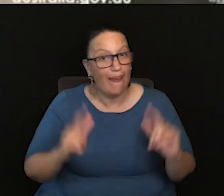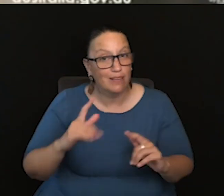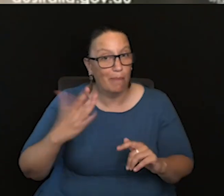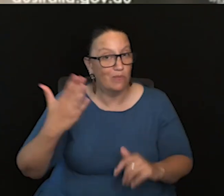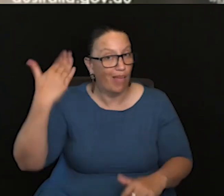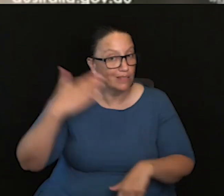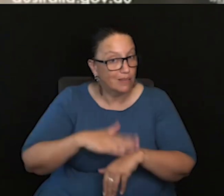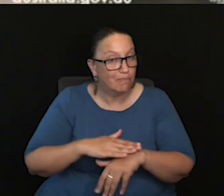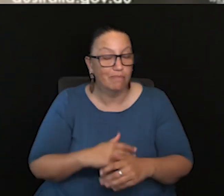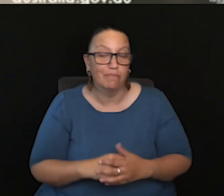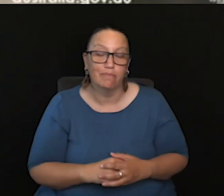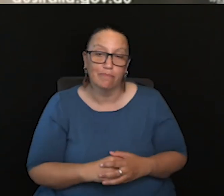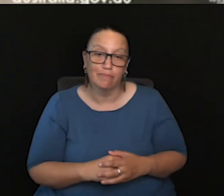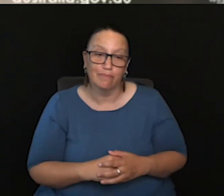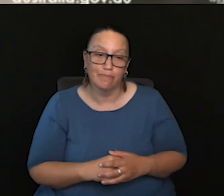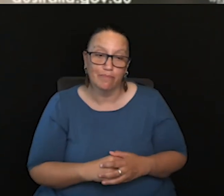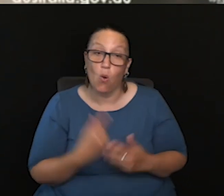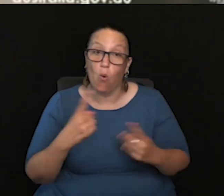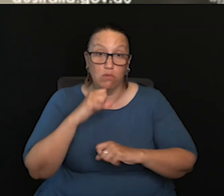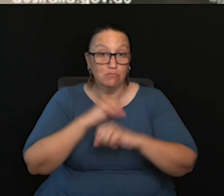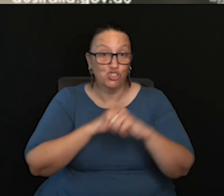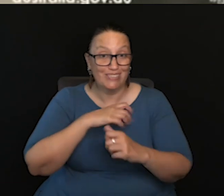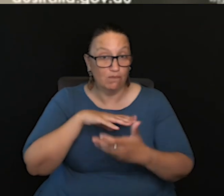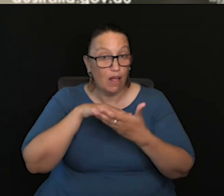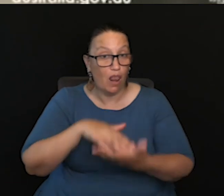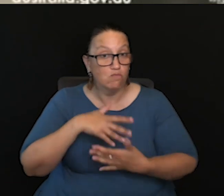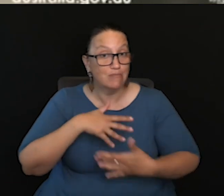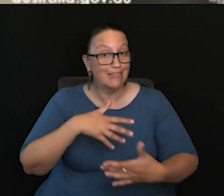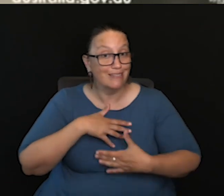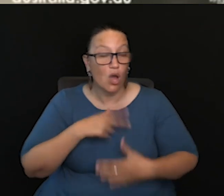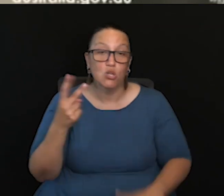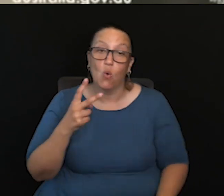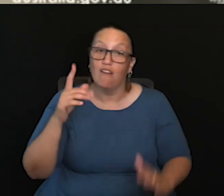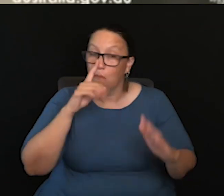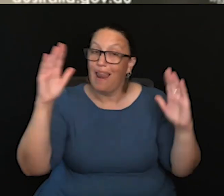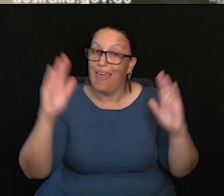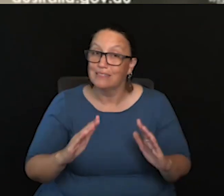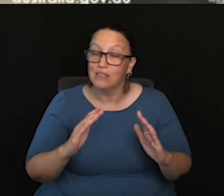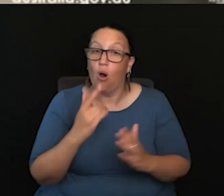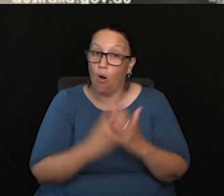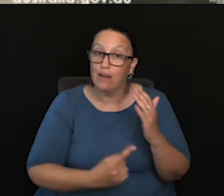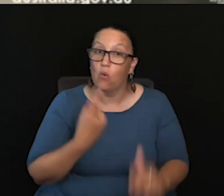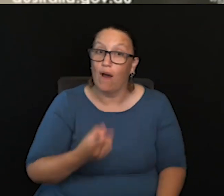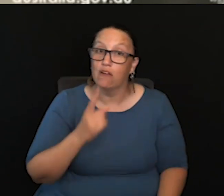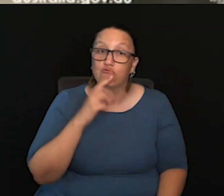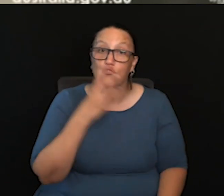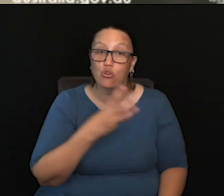and a decrease on those who are ventilated by 12, down to 133.